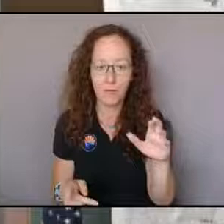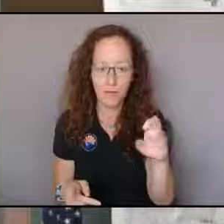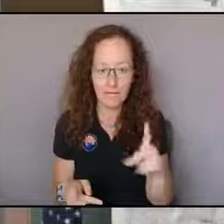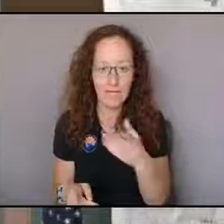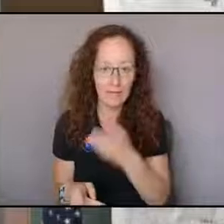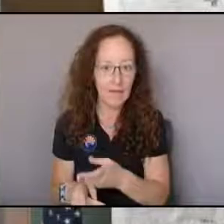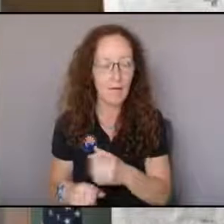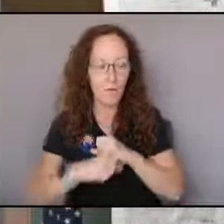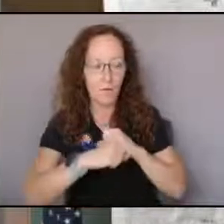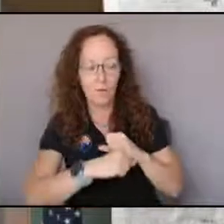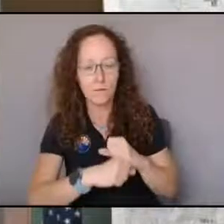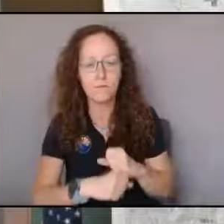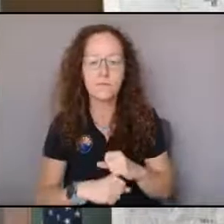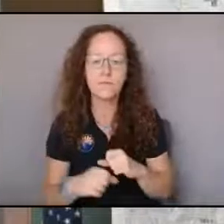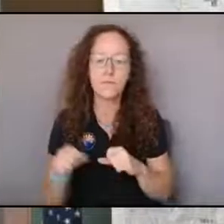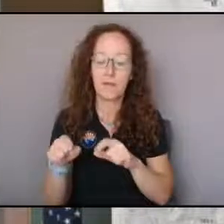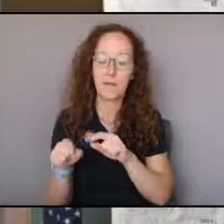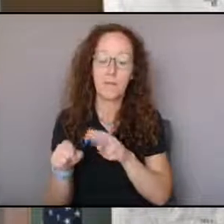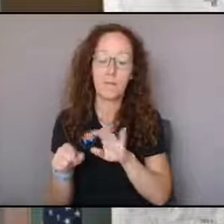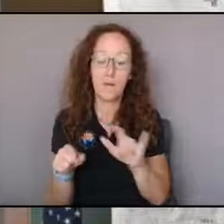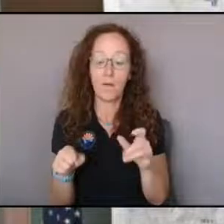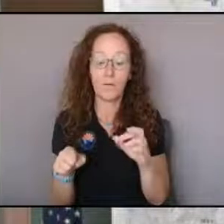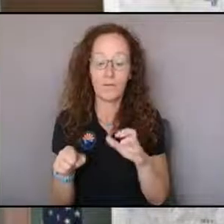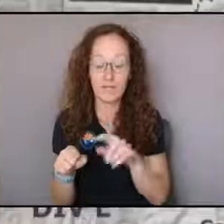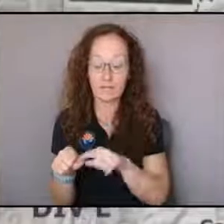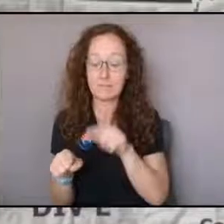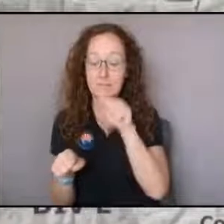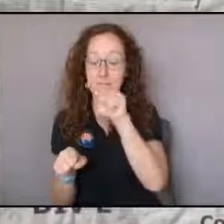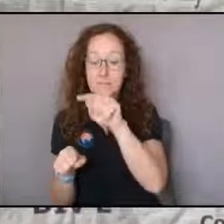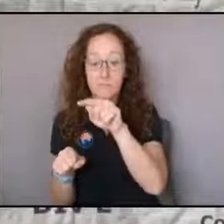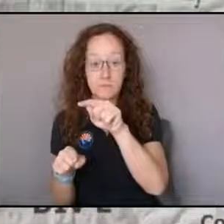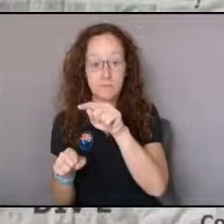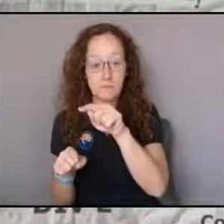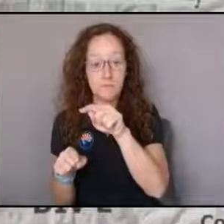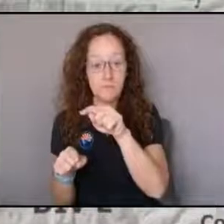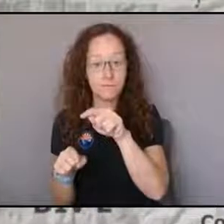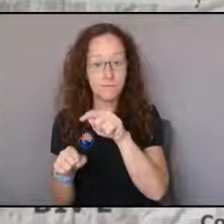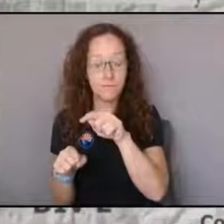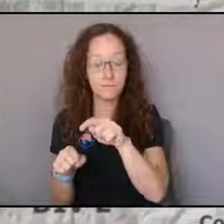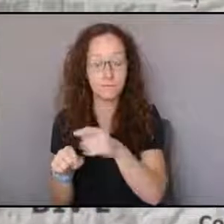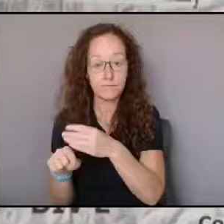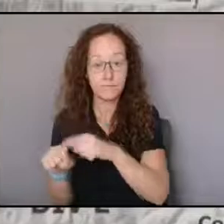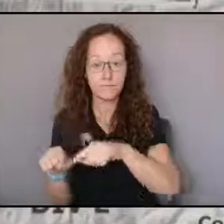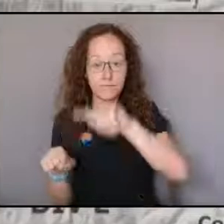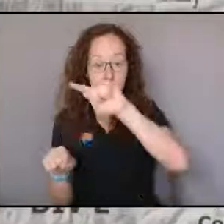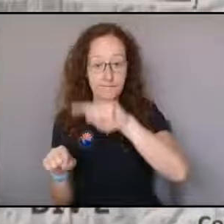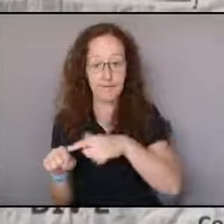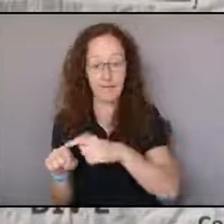COMING UP ON THE NORTH SIDE OF BULL CREEK, THE EAST FORK OF BULL CREEK, WHERE THIS FINGER IS, THEY HAVE